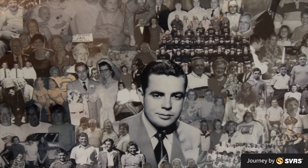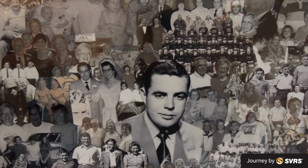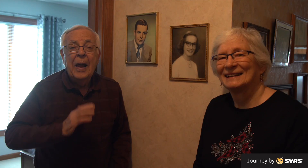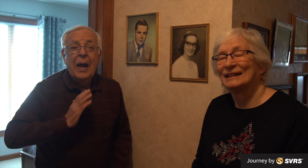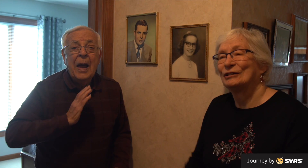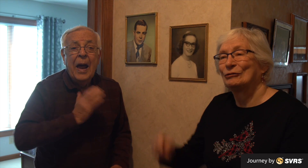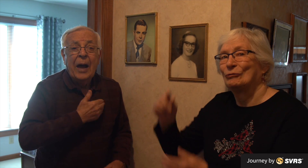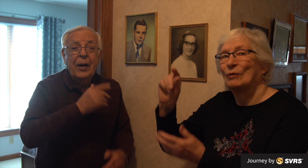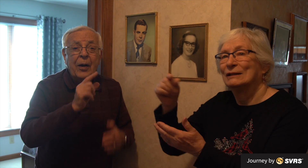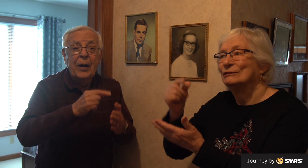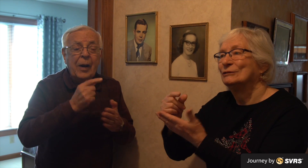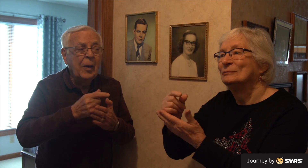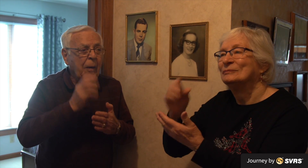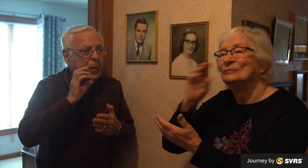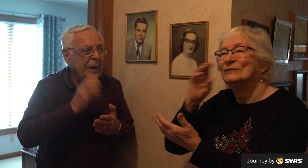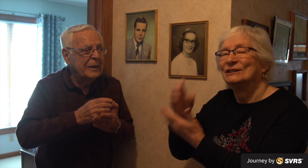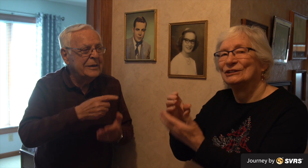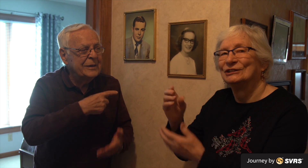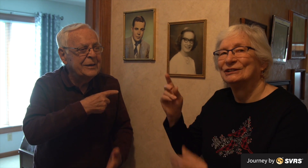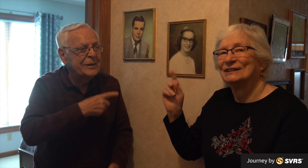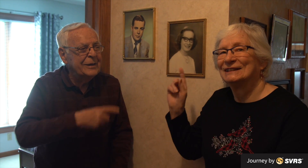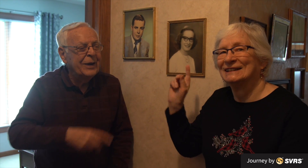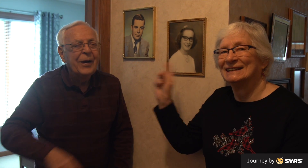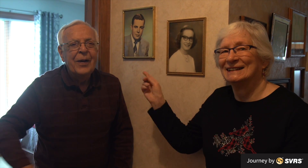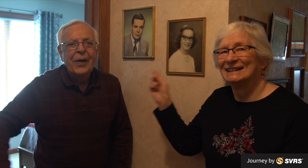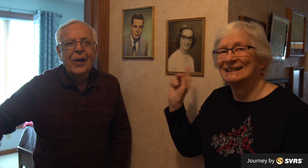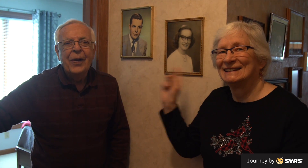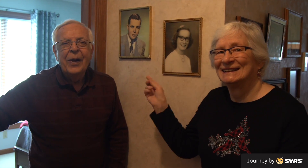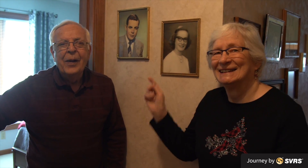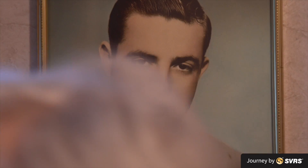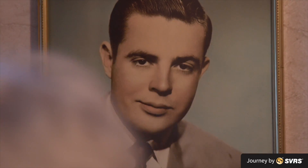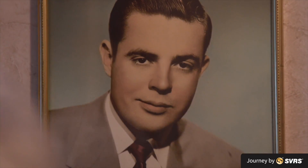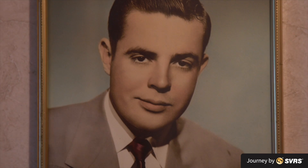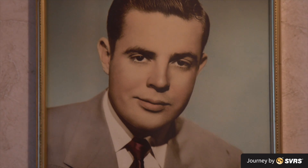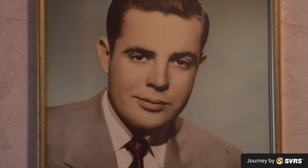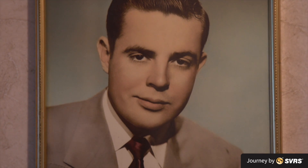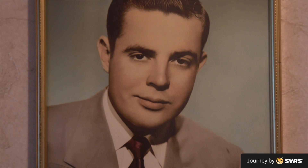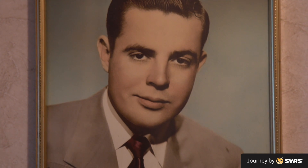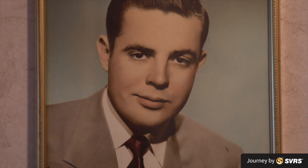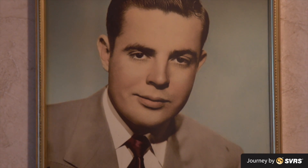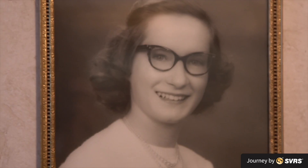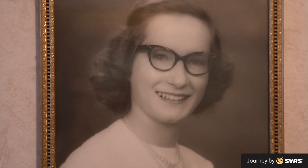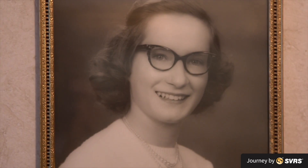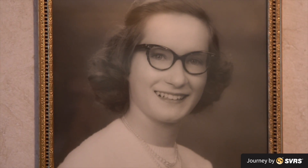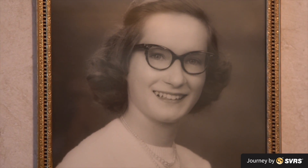Yeah, these are our graduation pictures Yeah, these are our graduation pictures MORRIS: Our graduation pictures